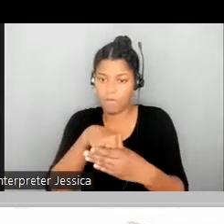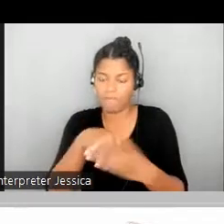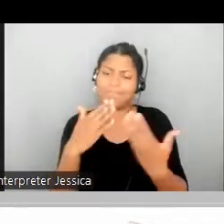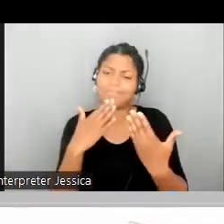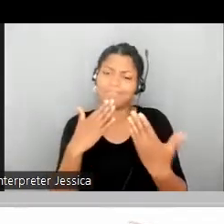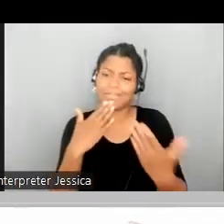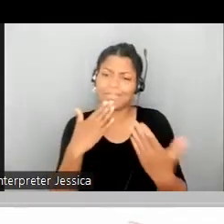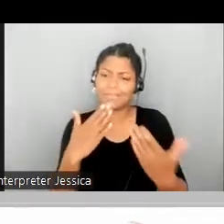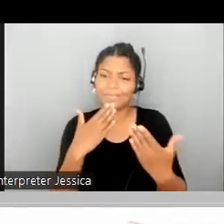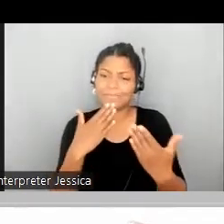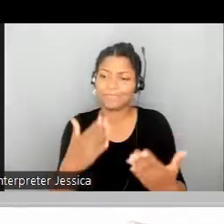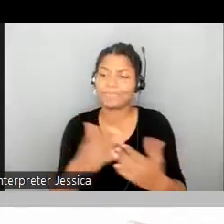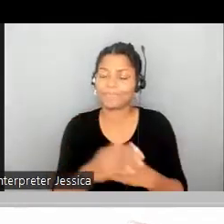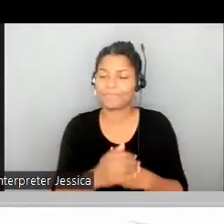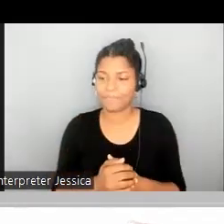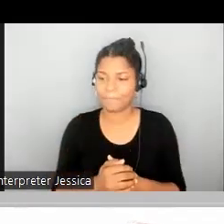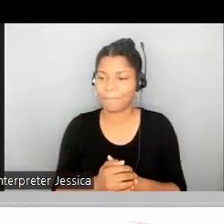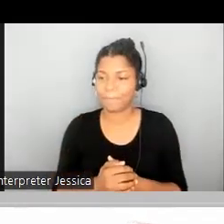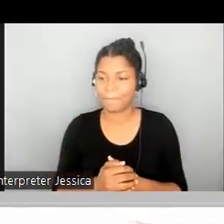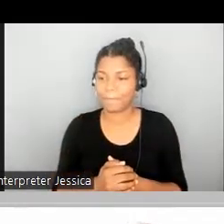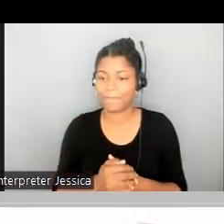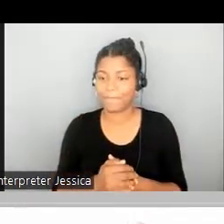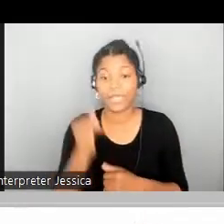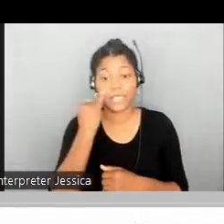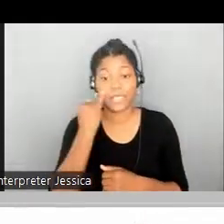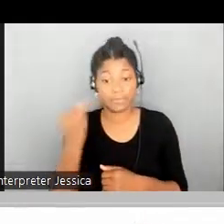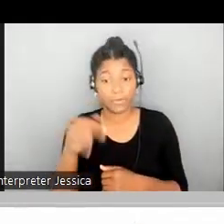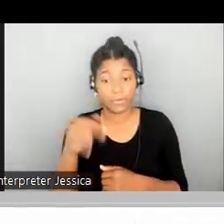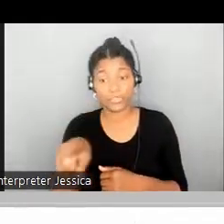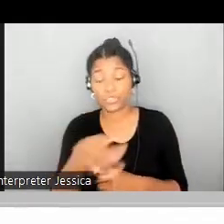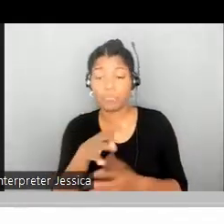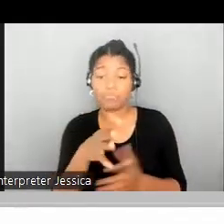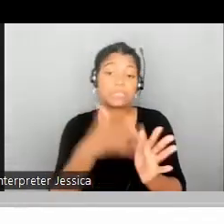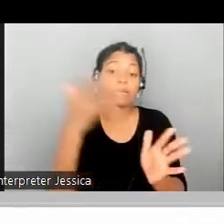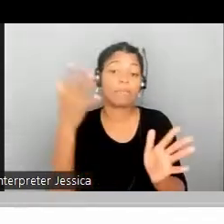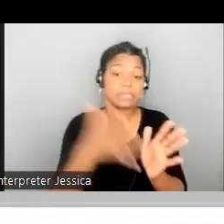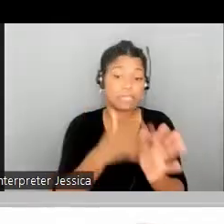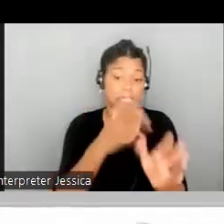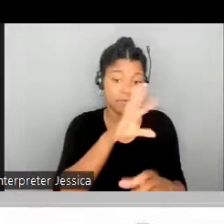And those of you who are somewhat engaged and those of you who are interested to get